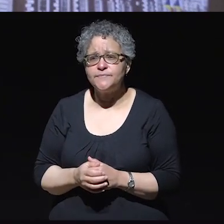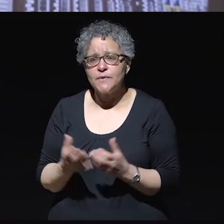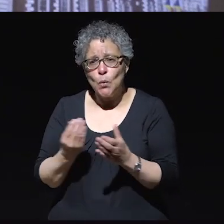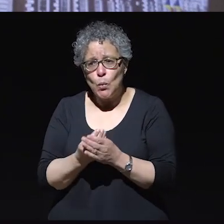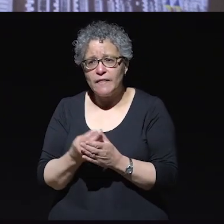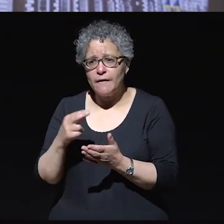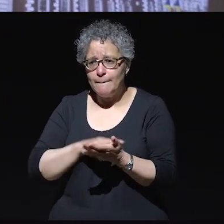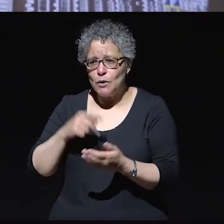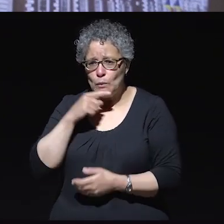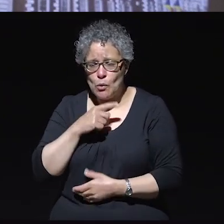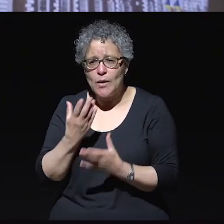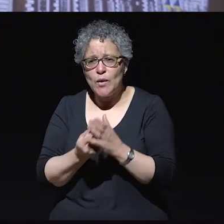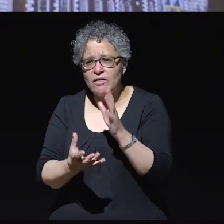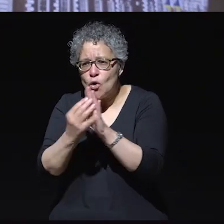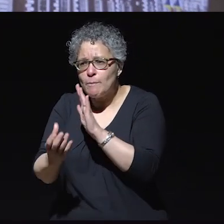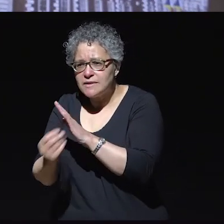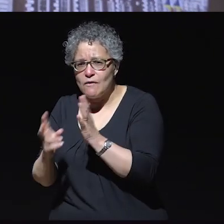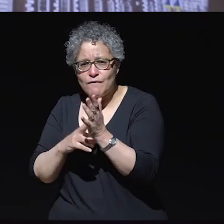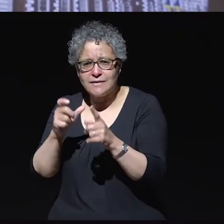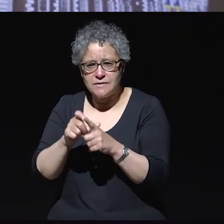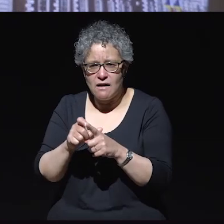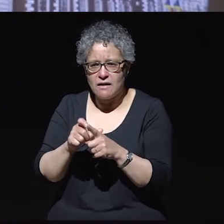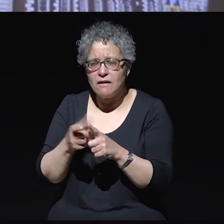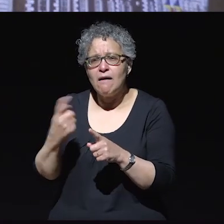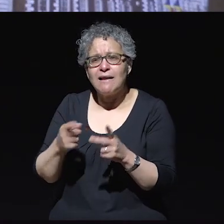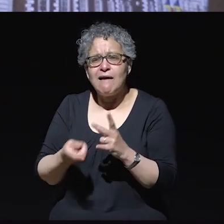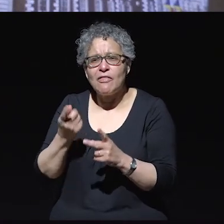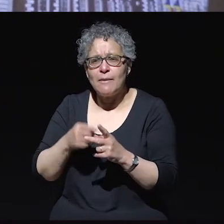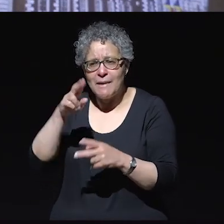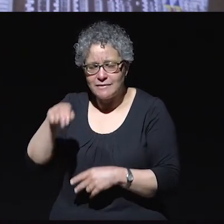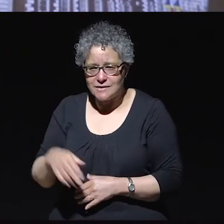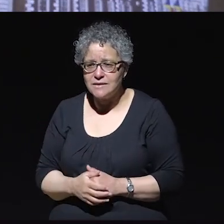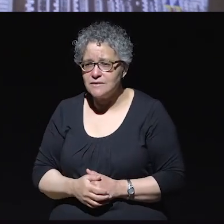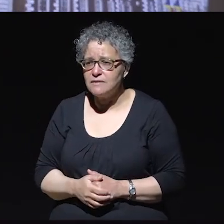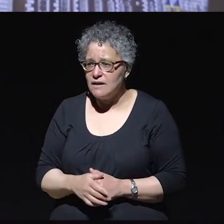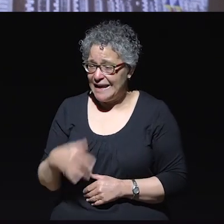and with his copies of Van Dyck and other Old Master paintings. And during this period, of course,